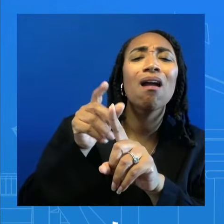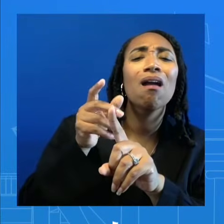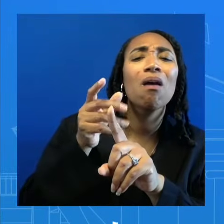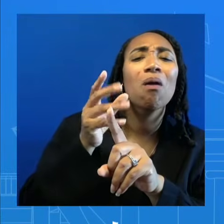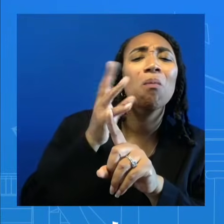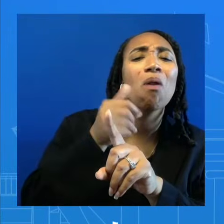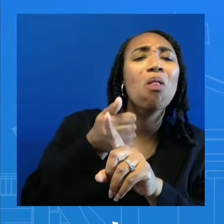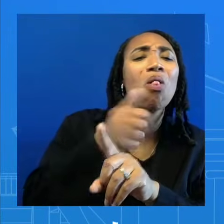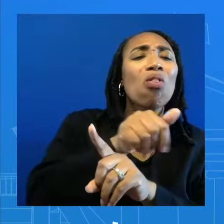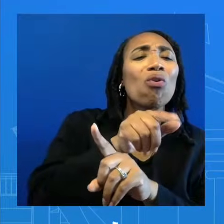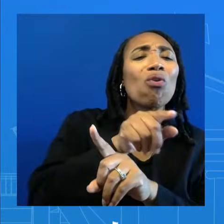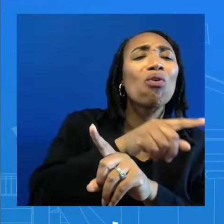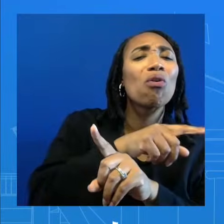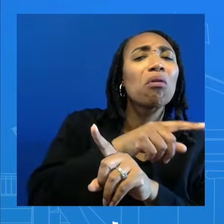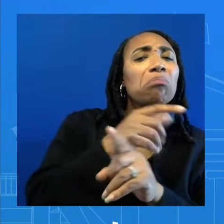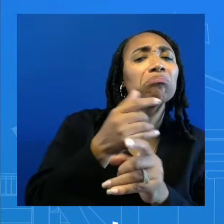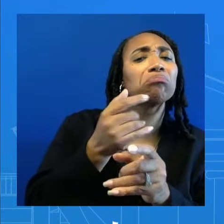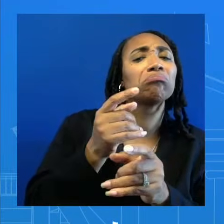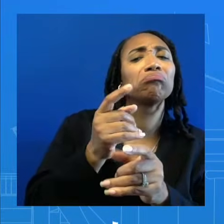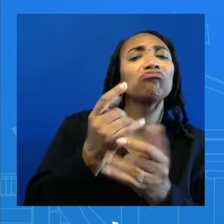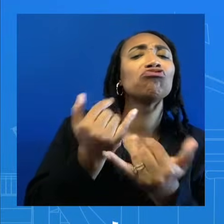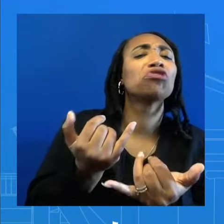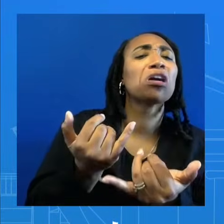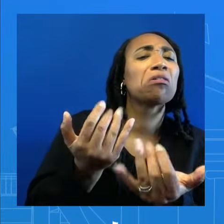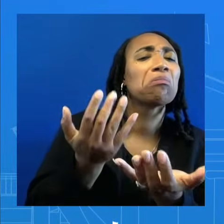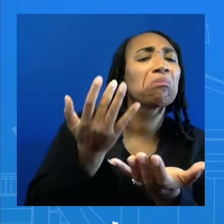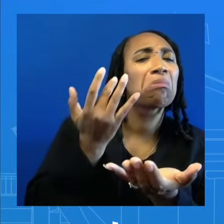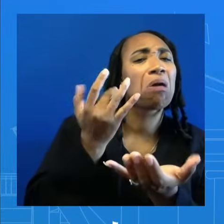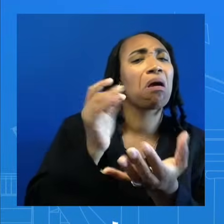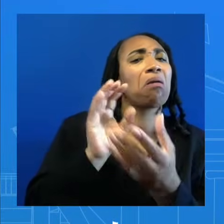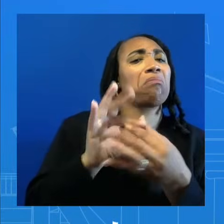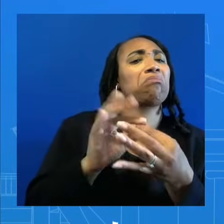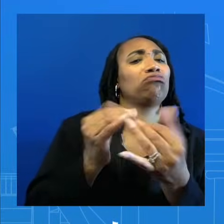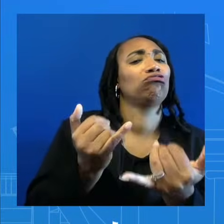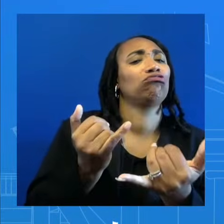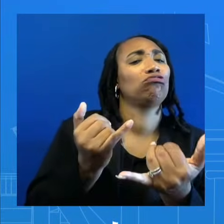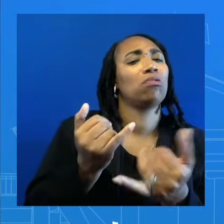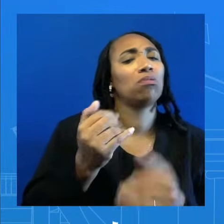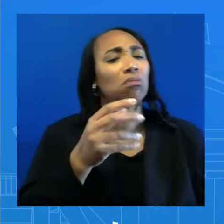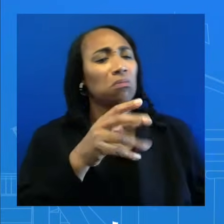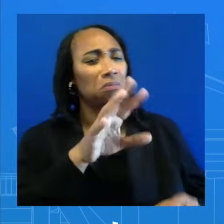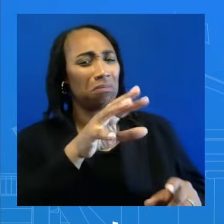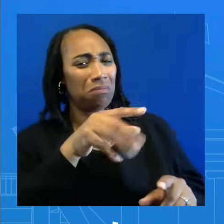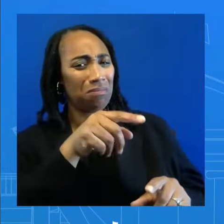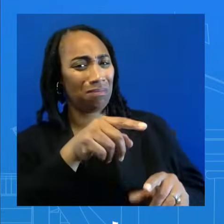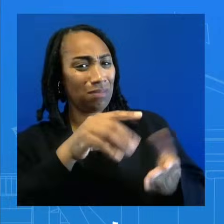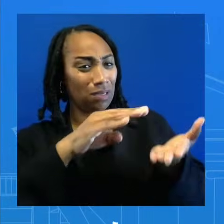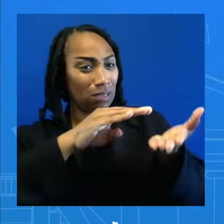his first pardon or act of clemency. He has issued more -- more -- we cannot forget this --